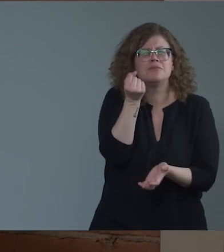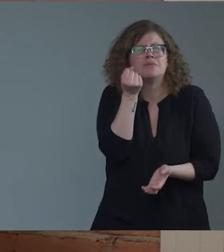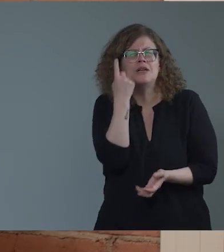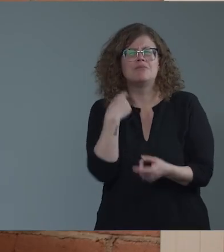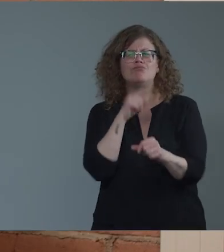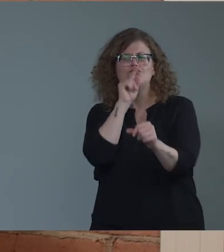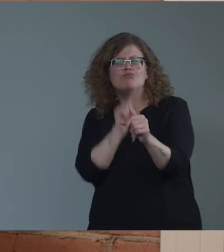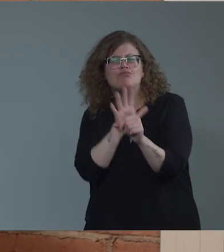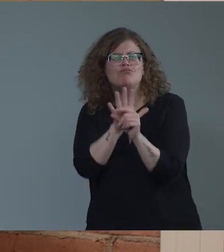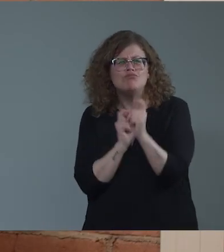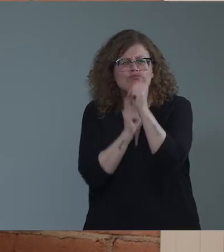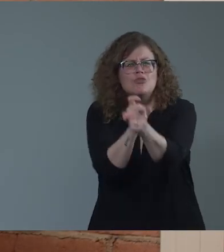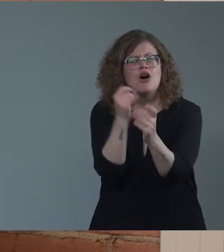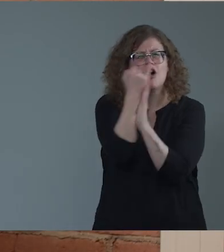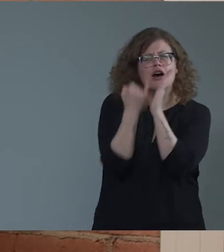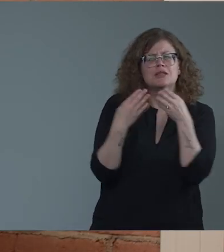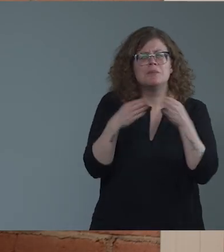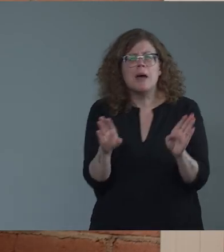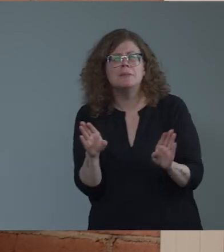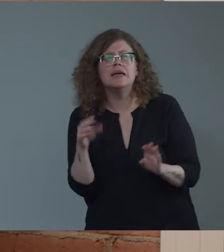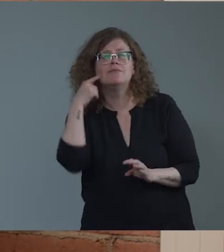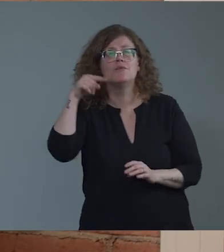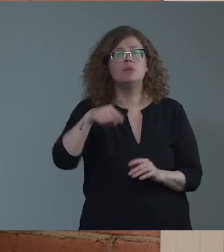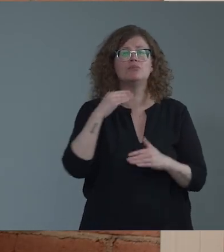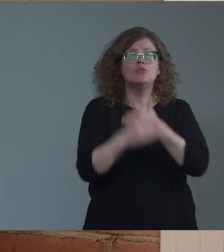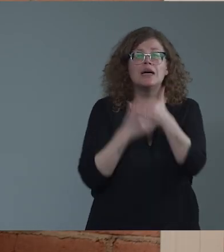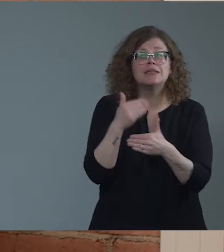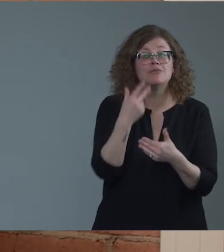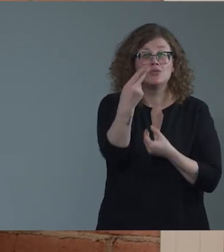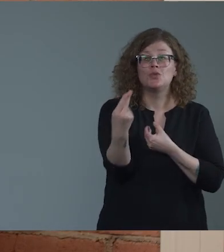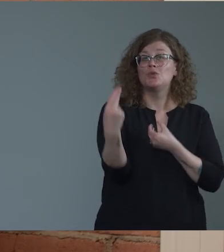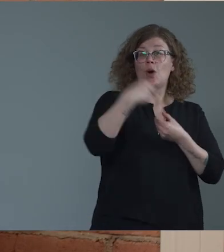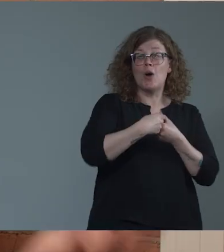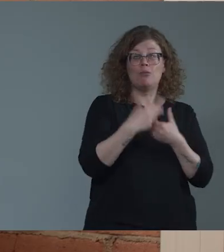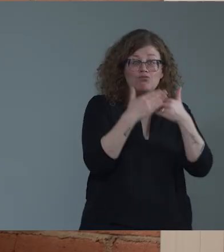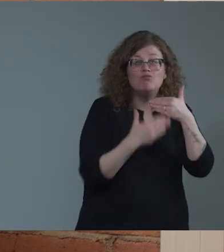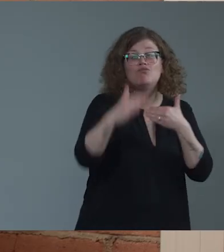I hope this session has inspired you to understand why you'd want to do public art, and to help you understand